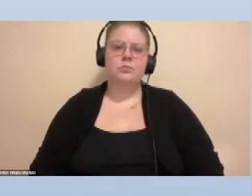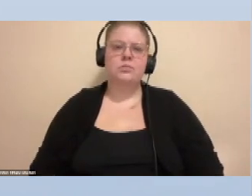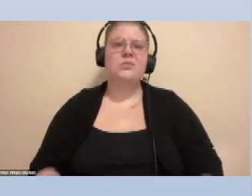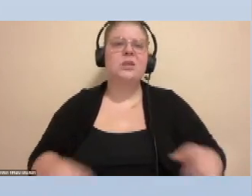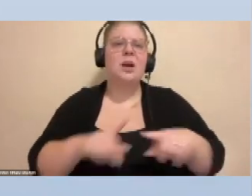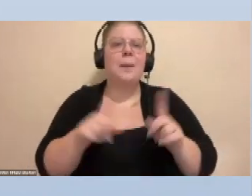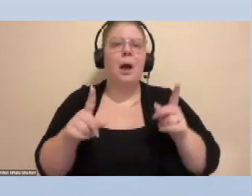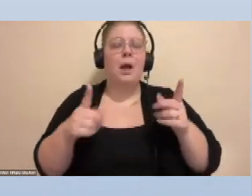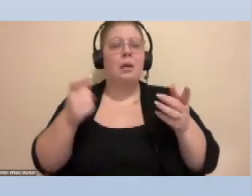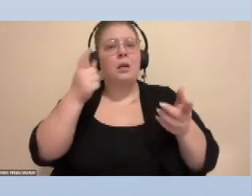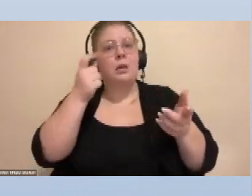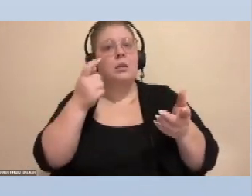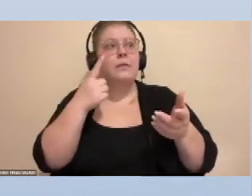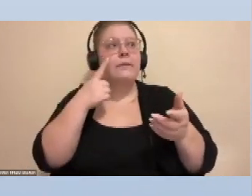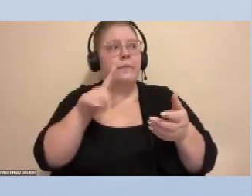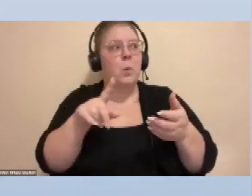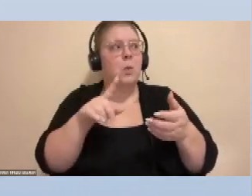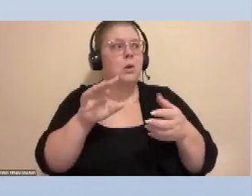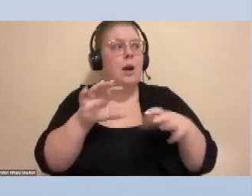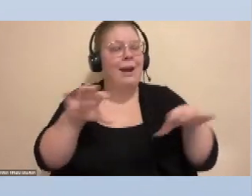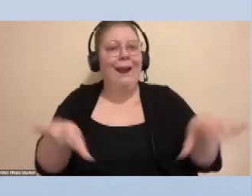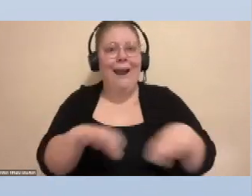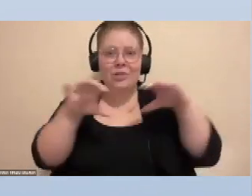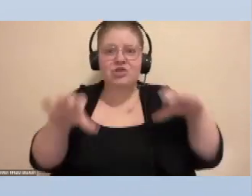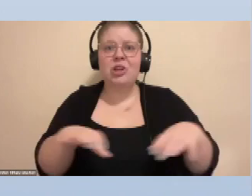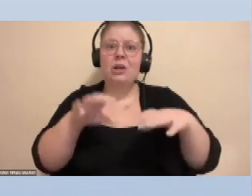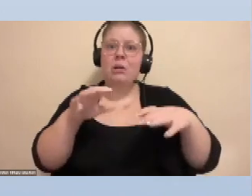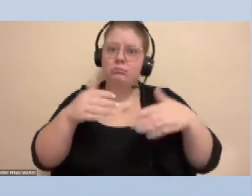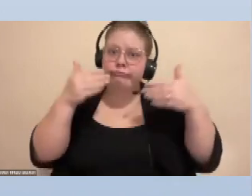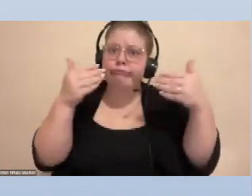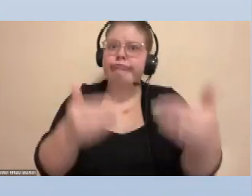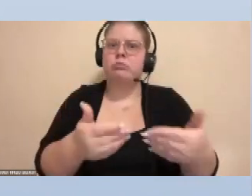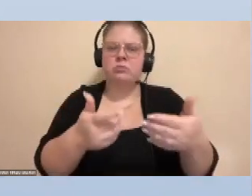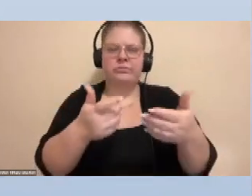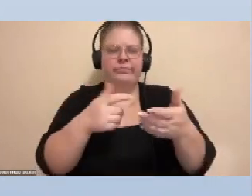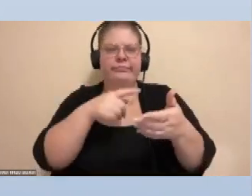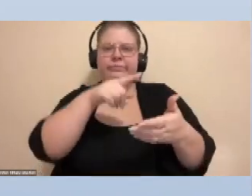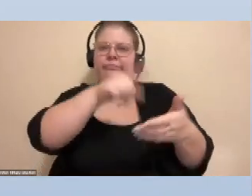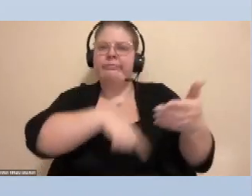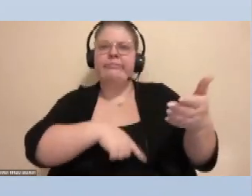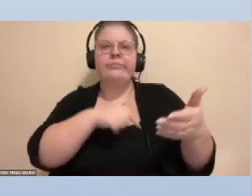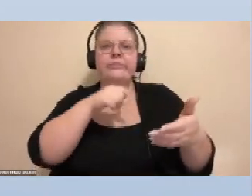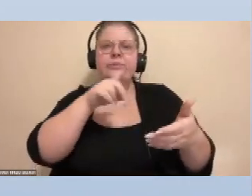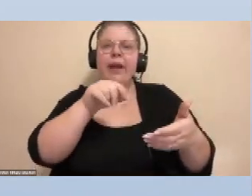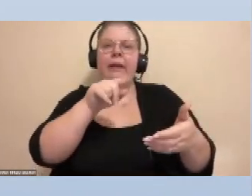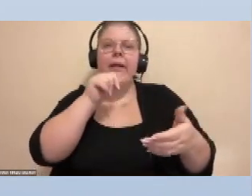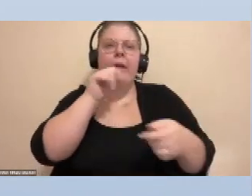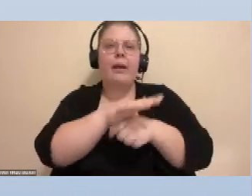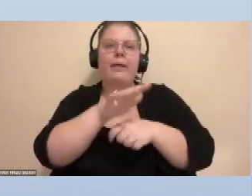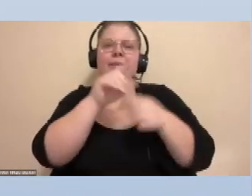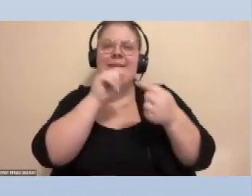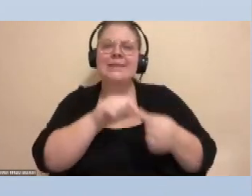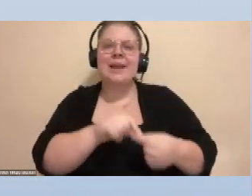a actionable steps is not necessarily there. And this makes me think of Amy's comments, a lot of it in detail.